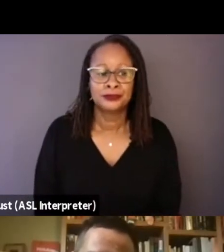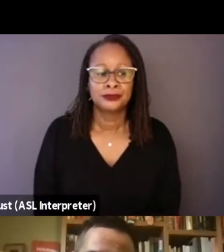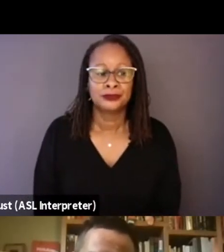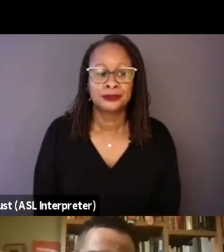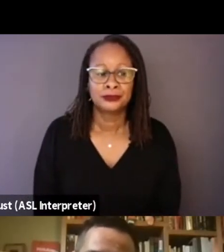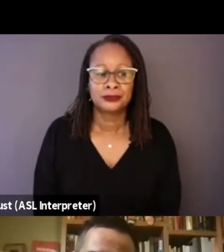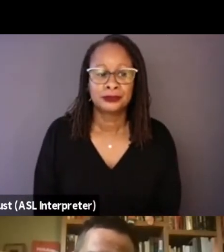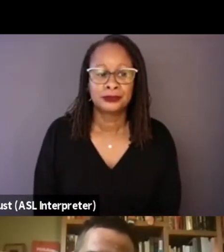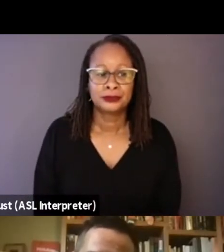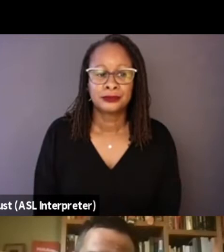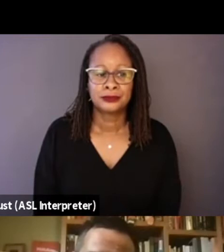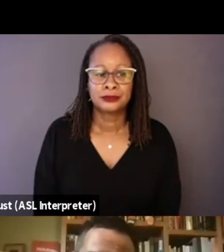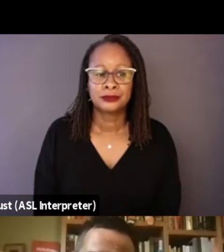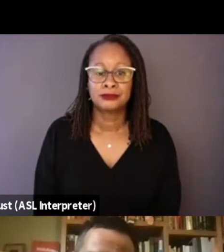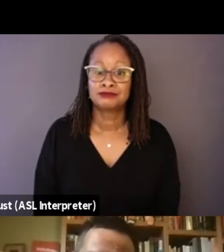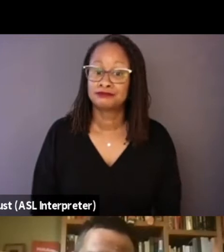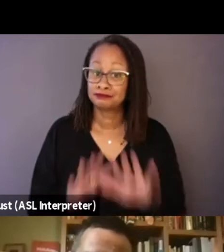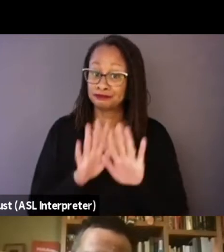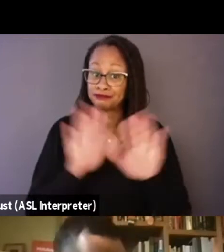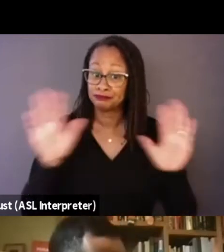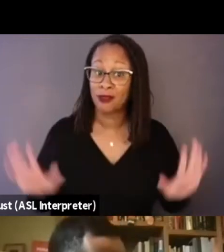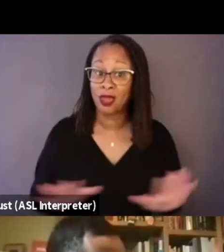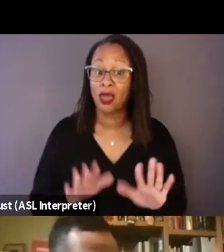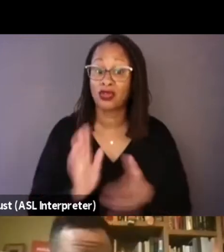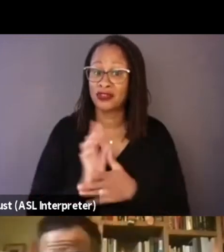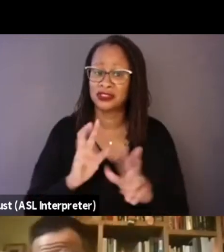And though these films are all really different from one another,